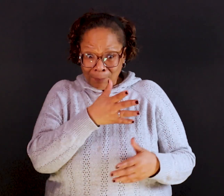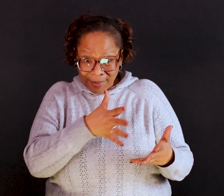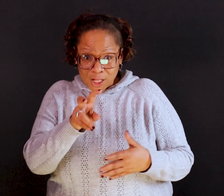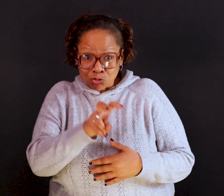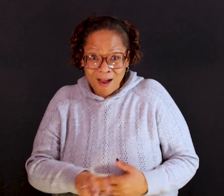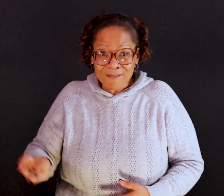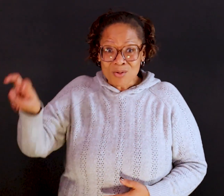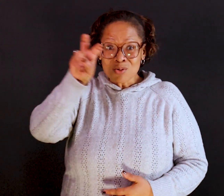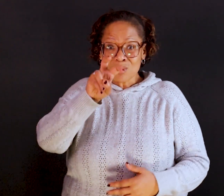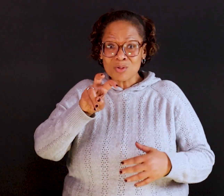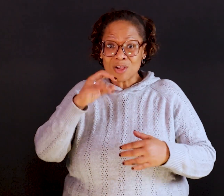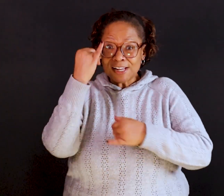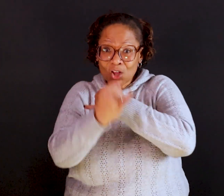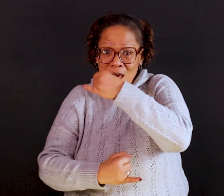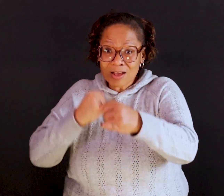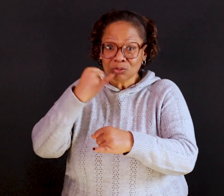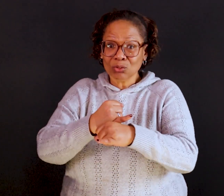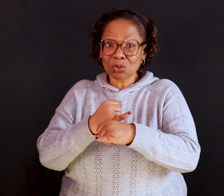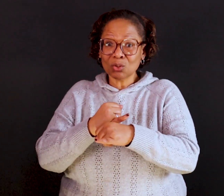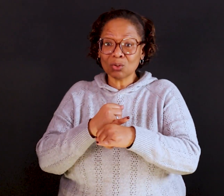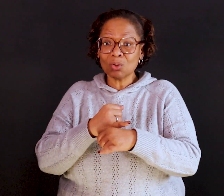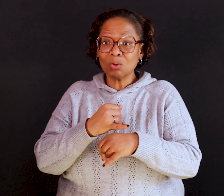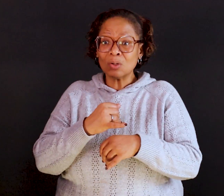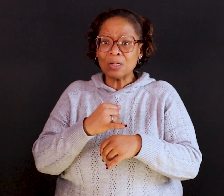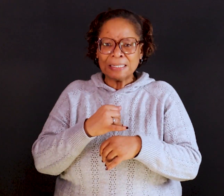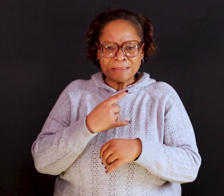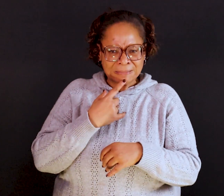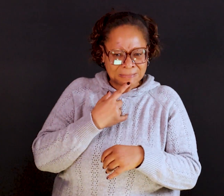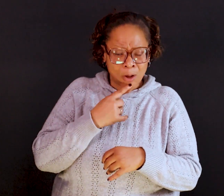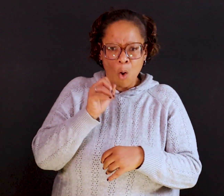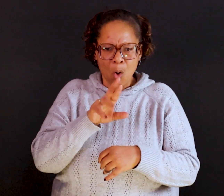Who will be traveling internationally